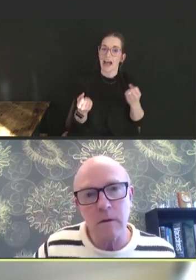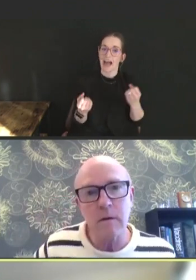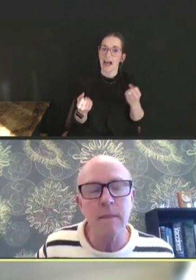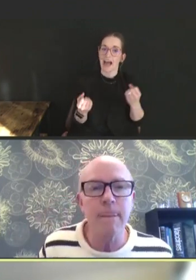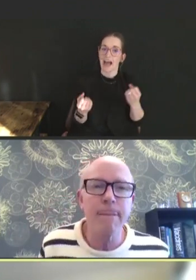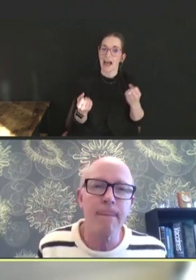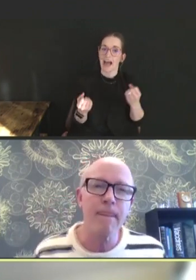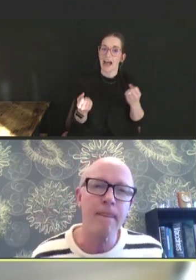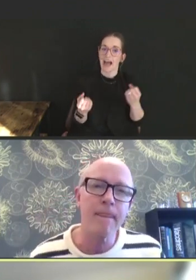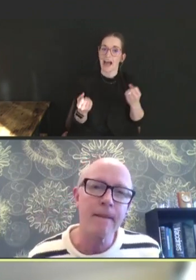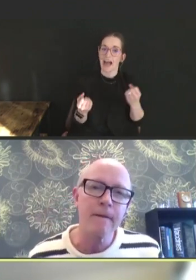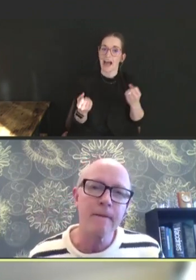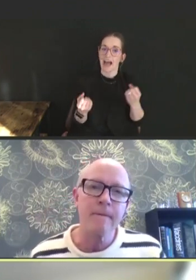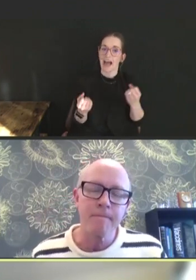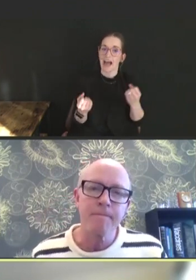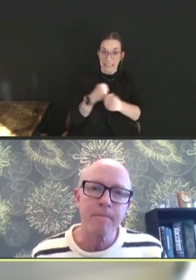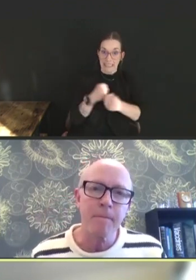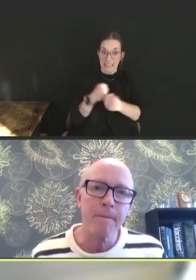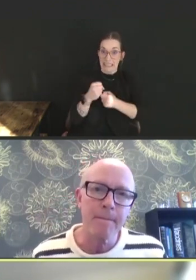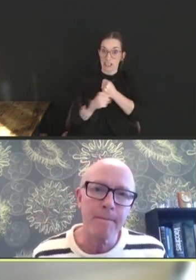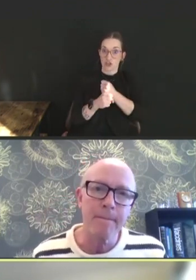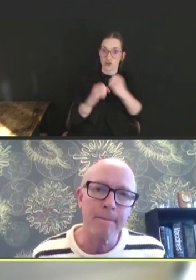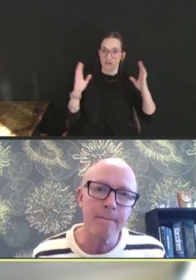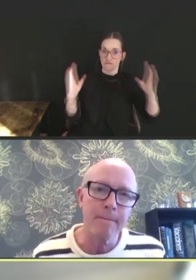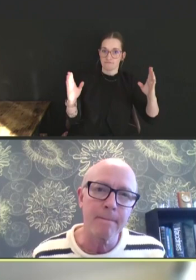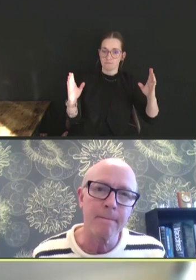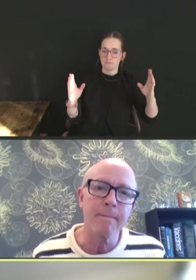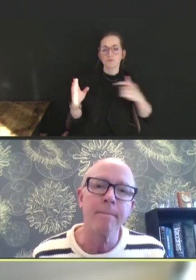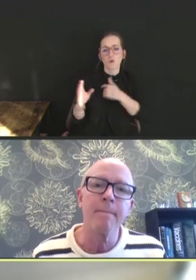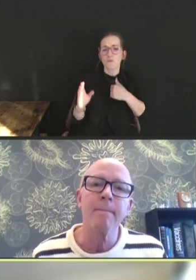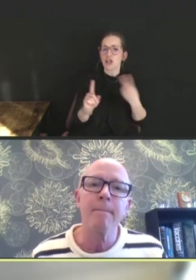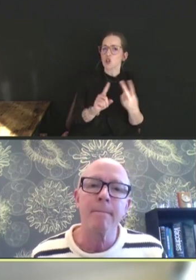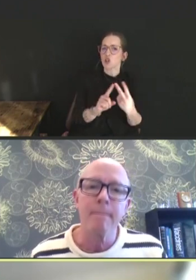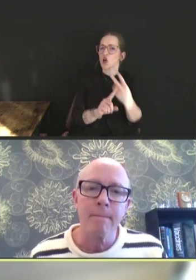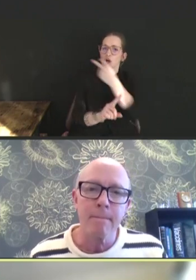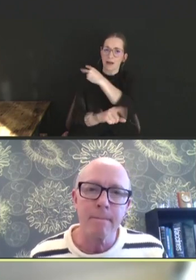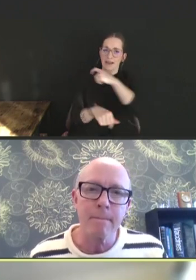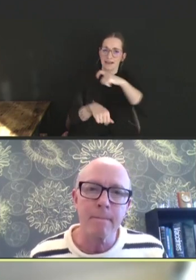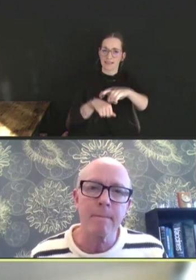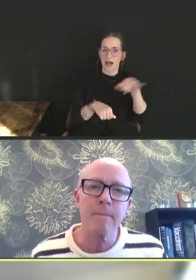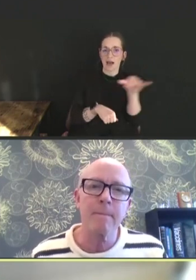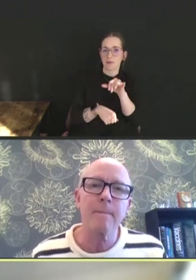So, which is why my initial population started with roughly 260 million, and we ended up